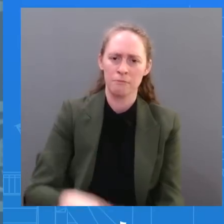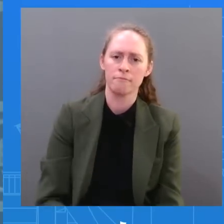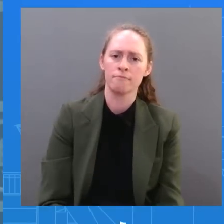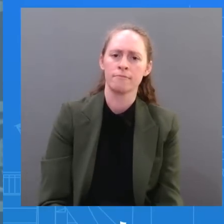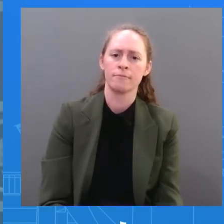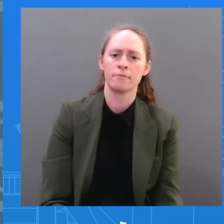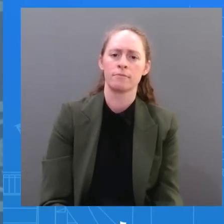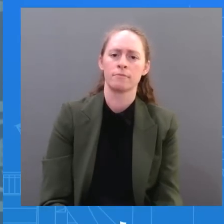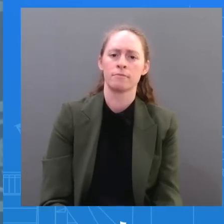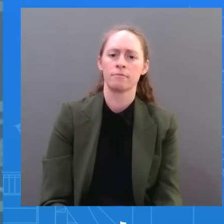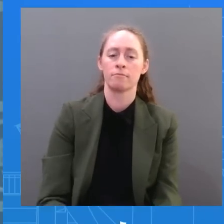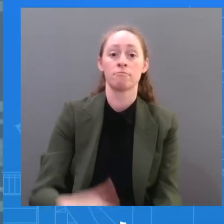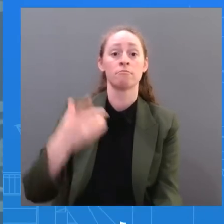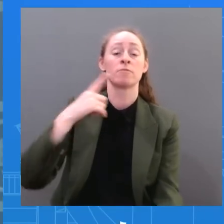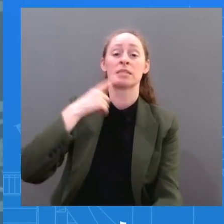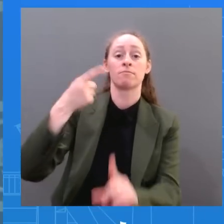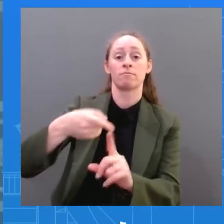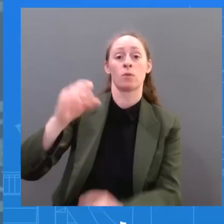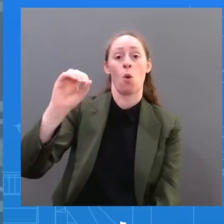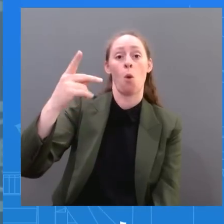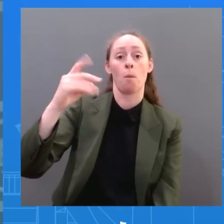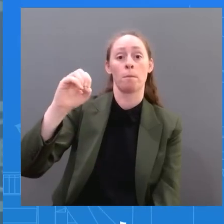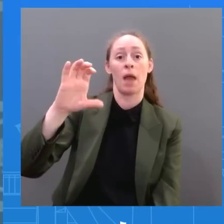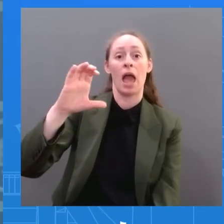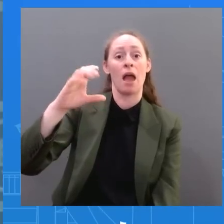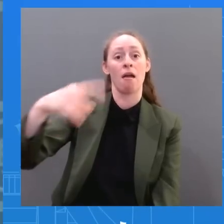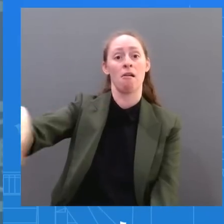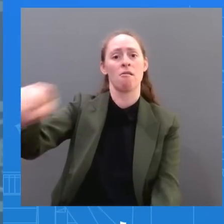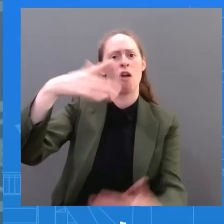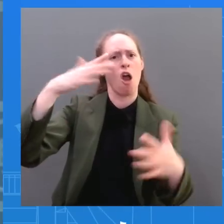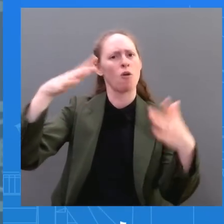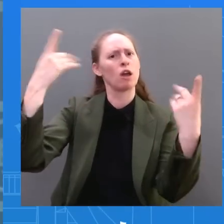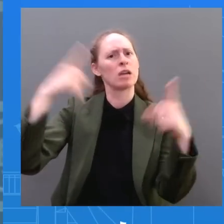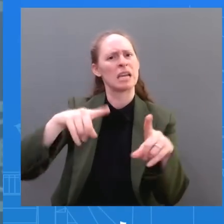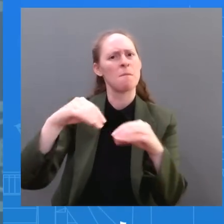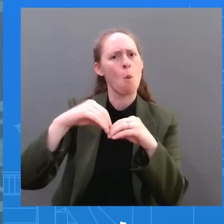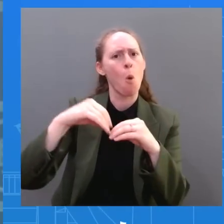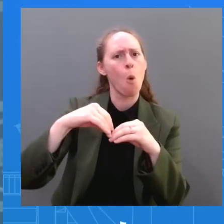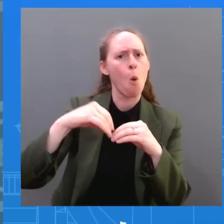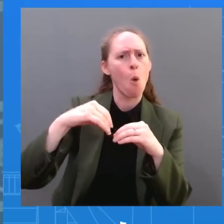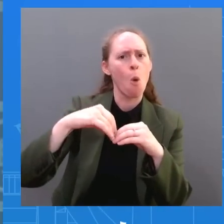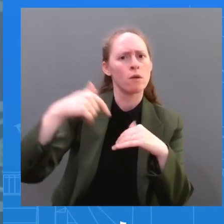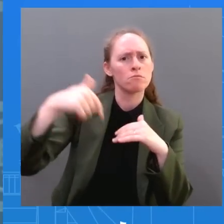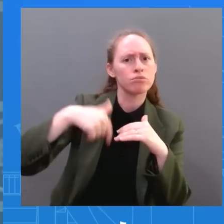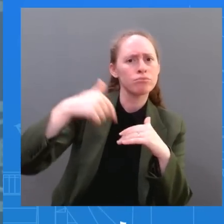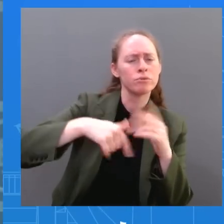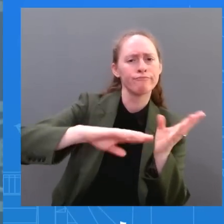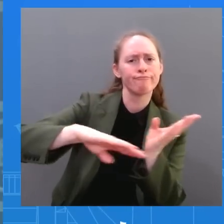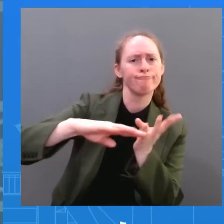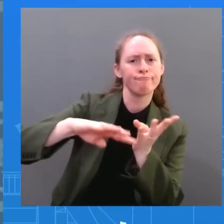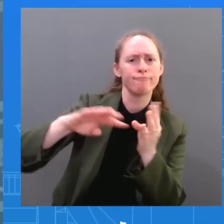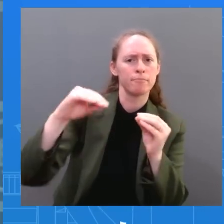where they are with their capacity. And, of course, we welcome that. And -- but -- but, again, I'll --